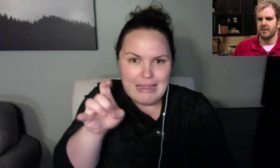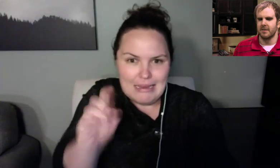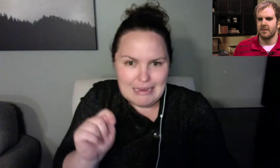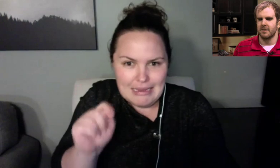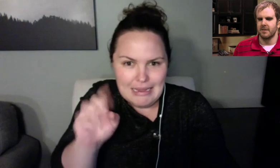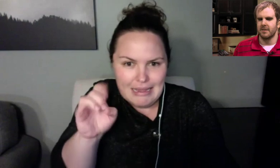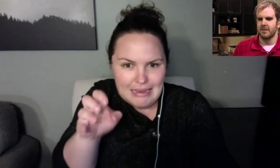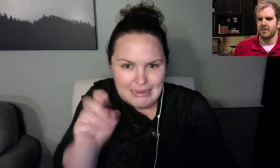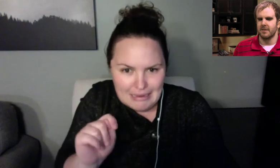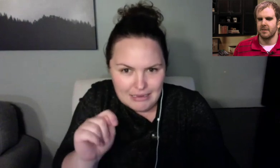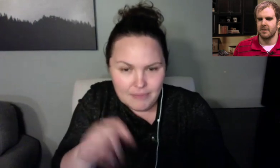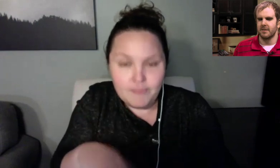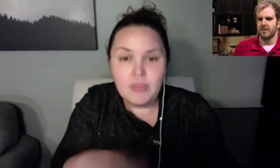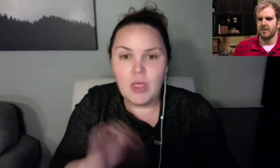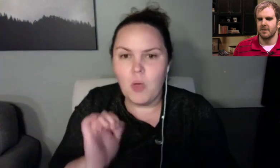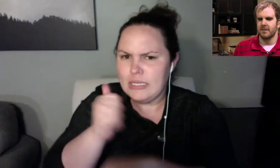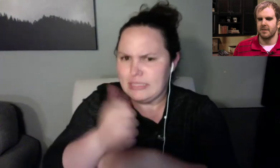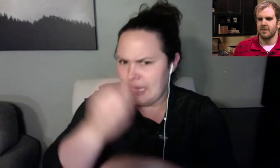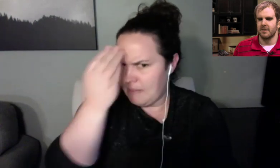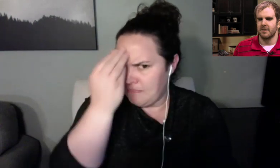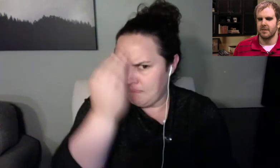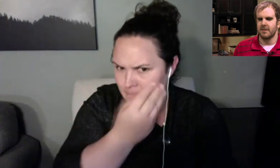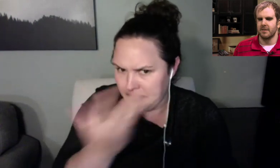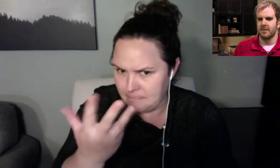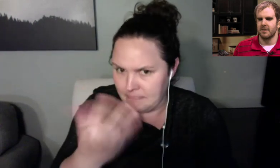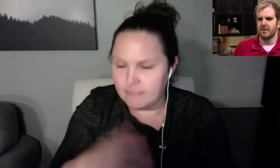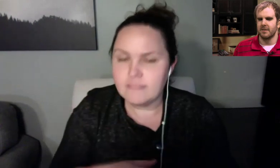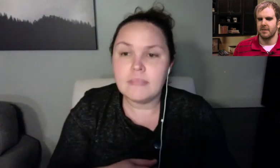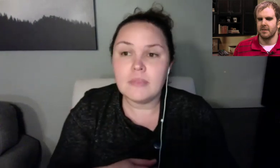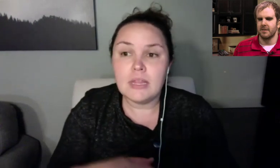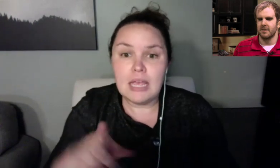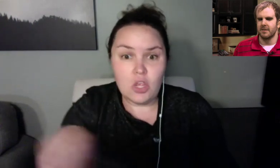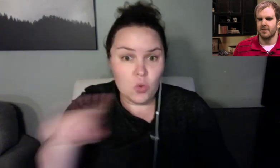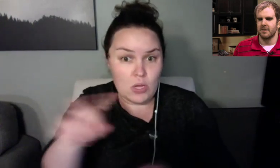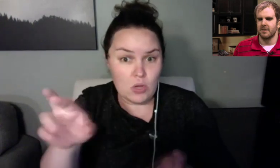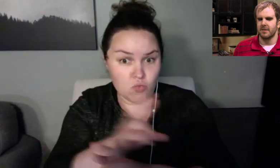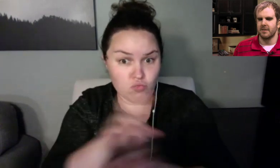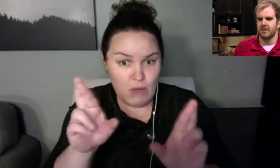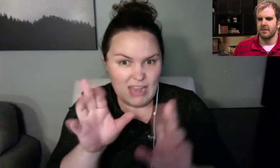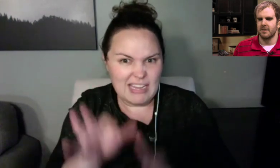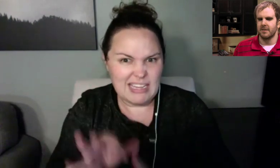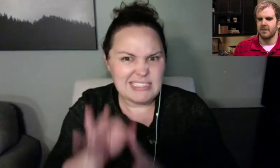Just want to set the scene for all of you, especially for the benefit of those of you